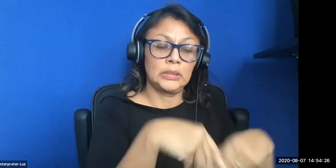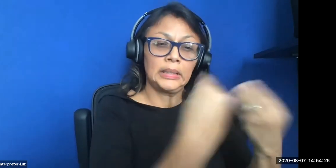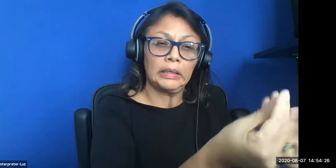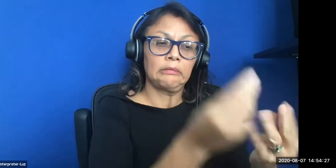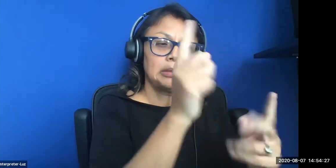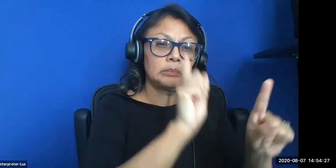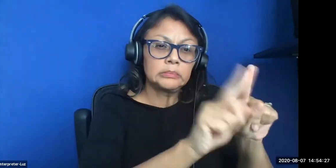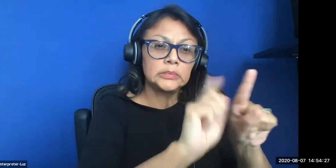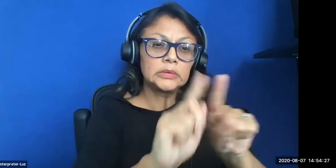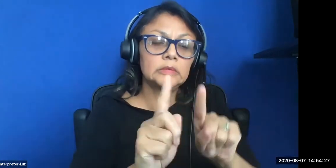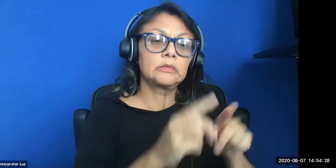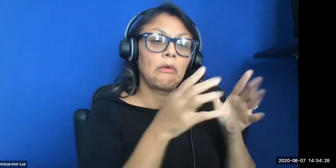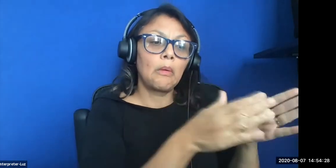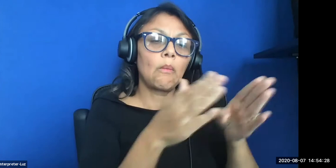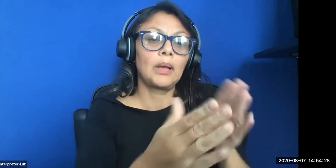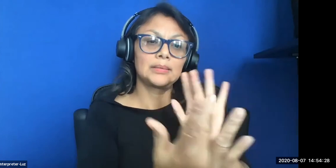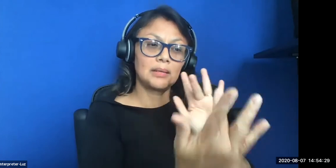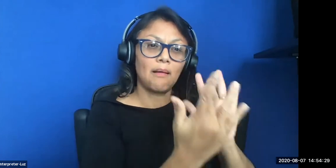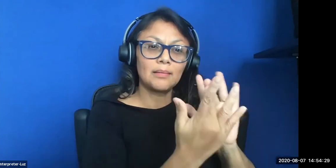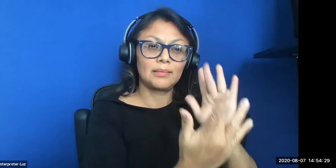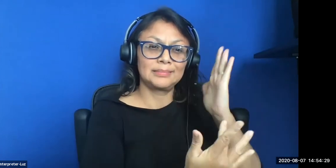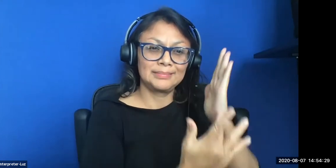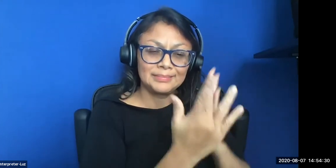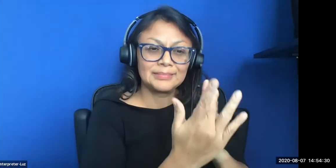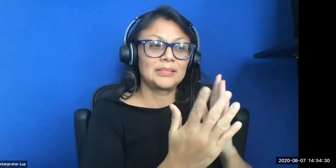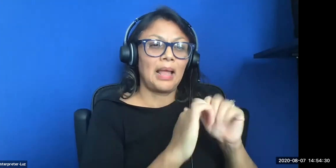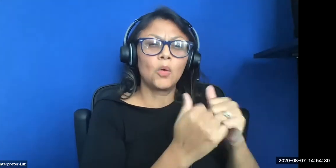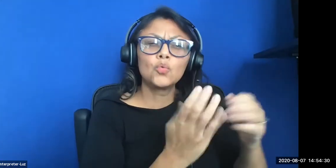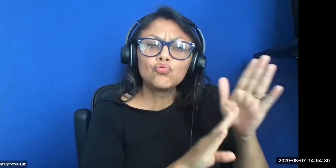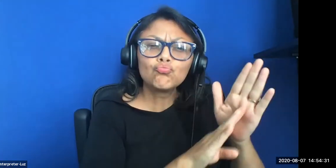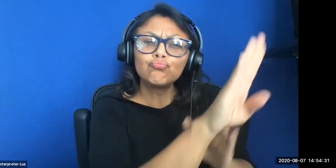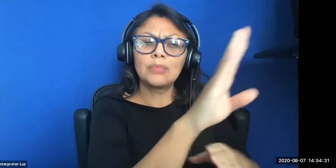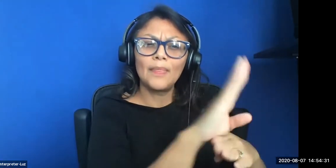Channelle Charest: Of connecting to technology and advancing their business or helping their employees find